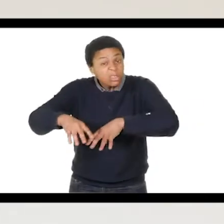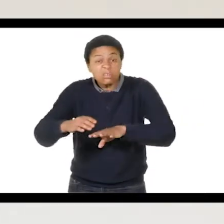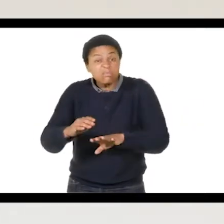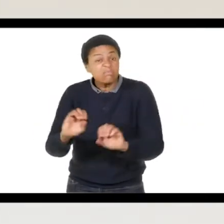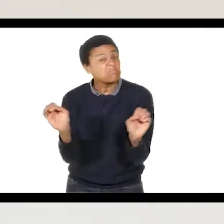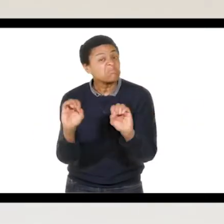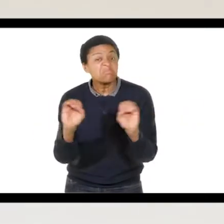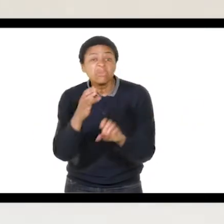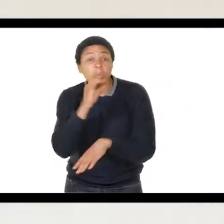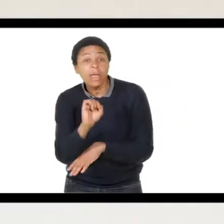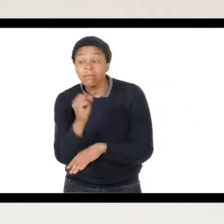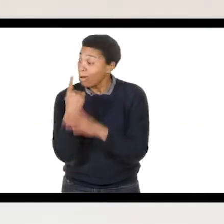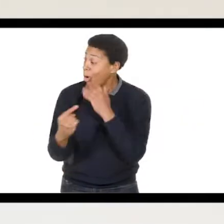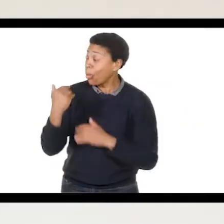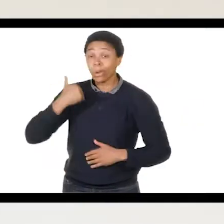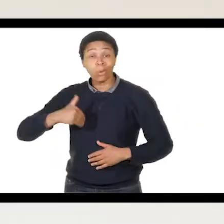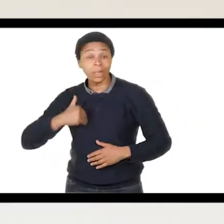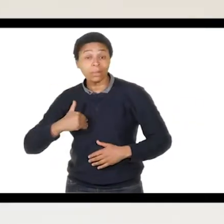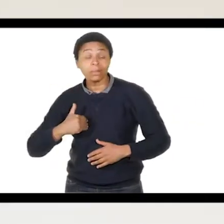There was no men on the march at all. Only women.